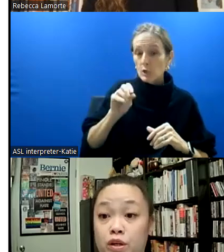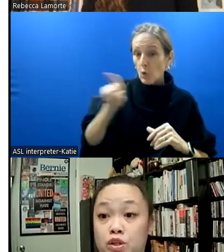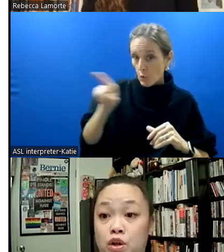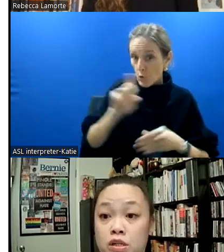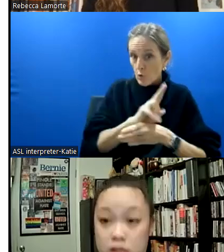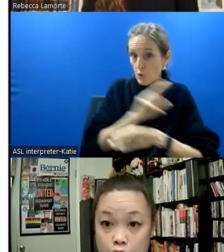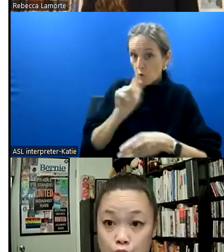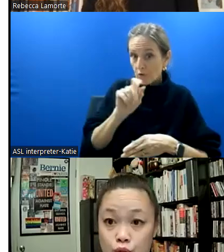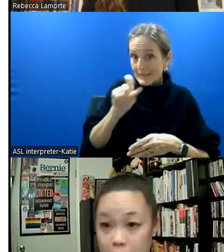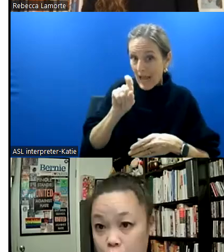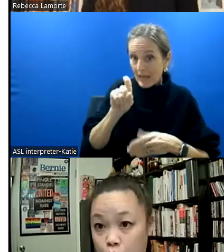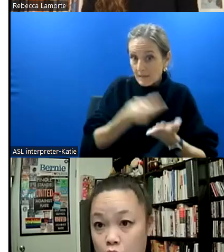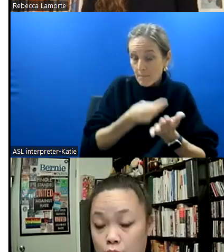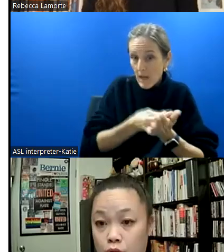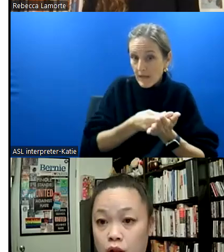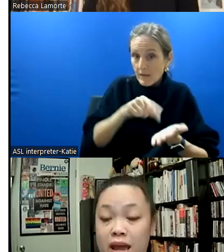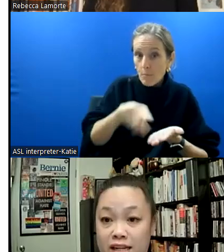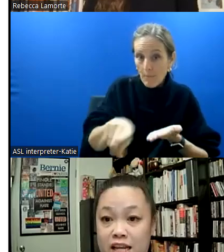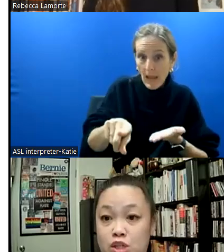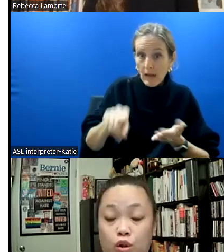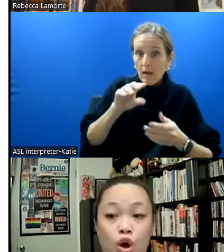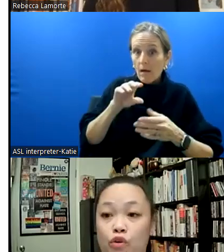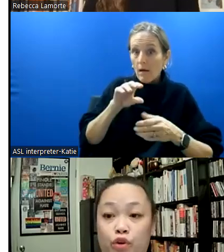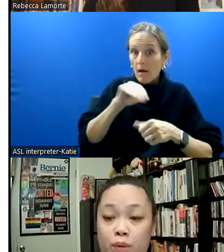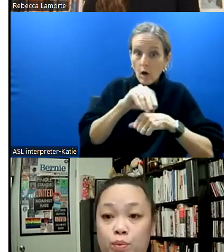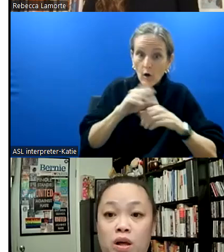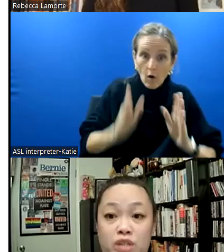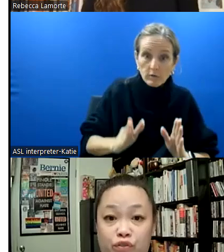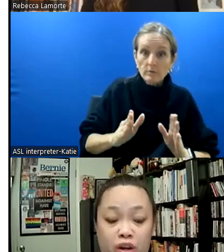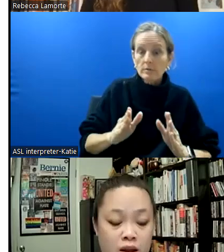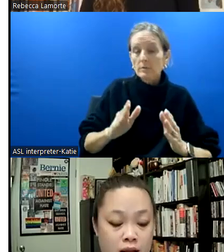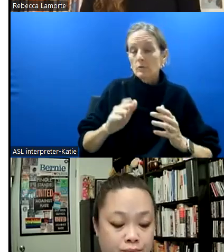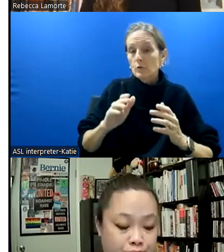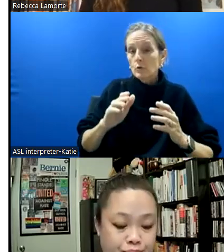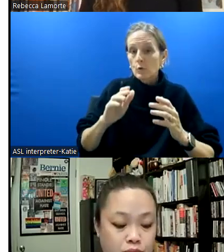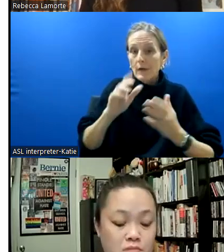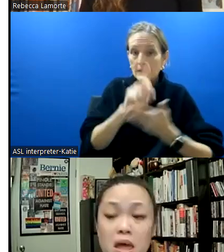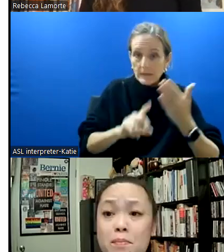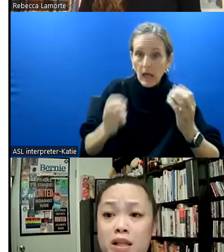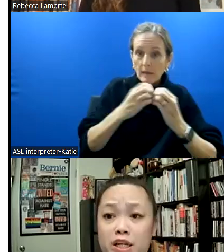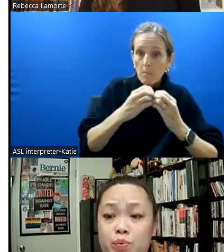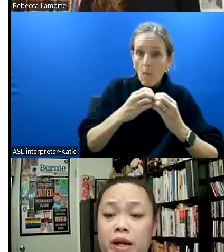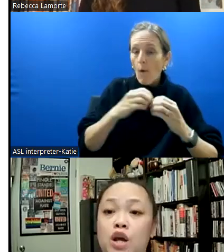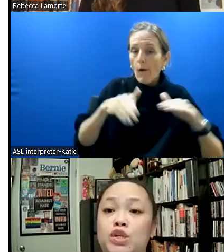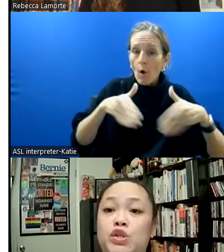for the consultant to tell you to make it more walkable, accessible for people of different abilities, right?